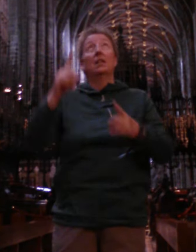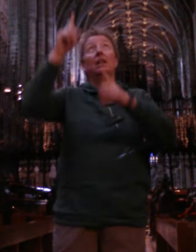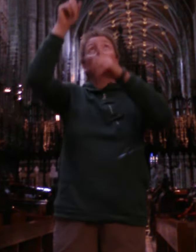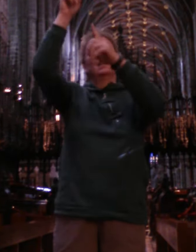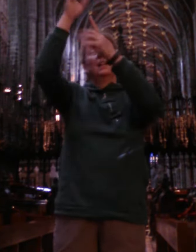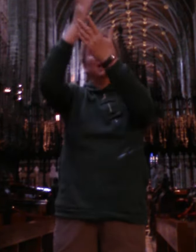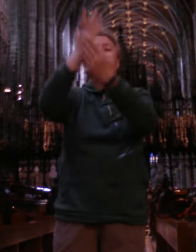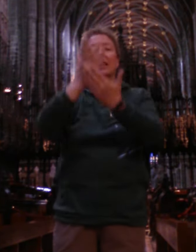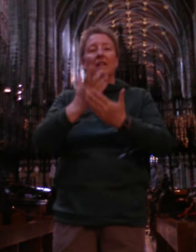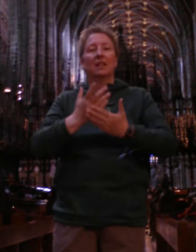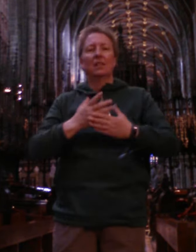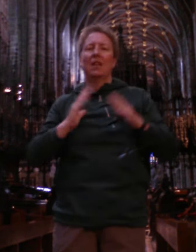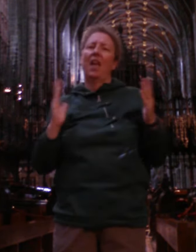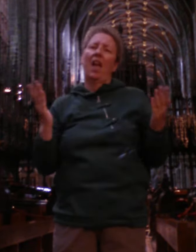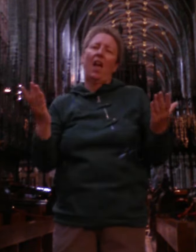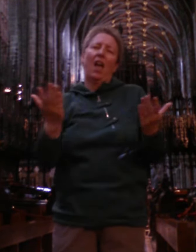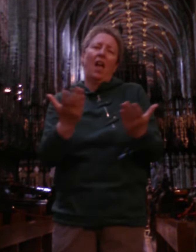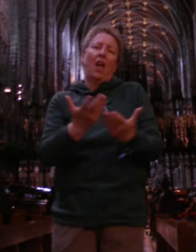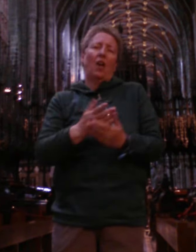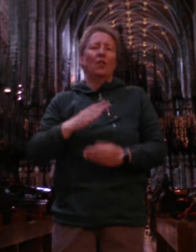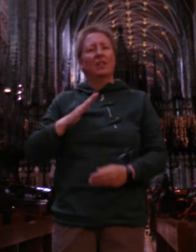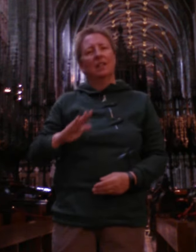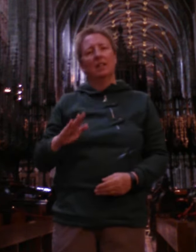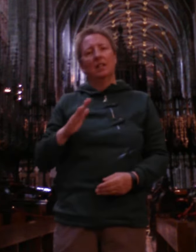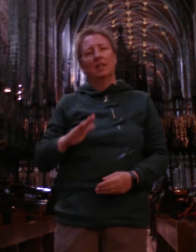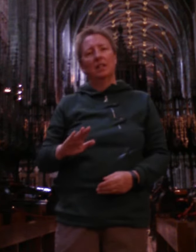He makes me lie down in green pastures